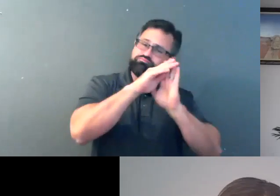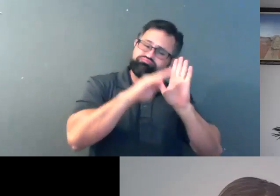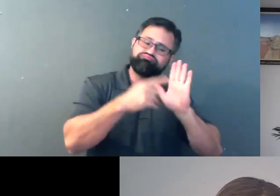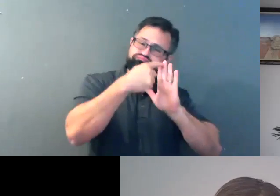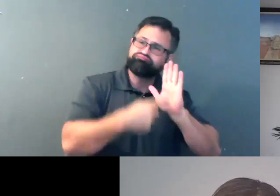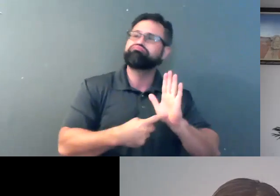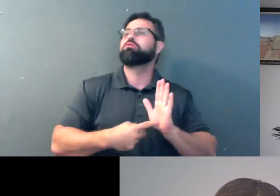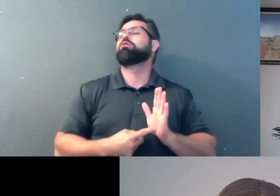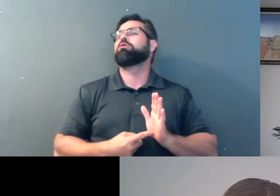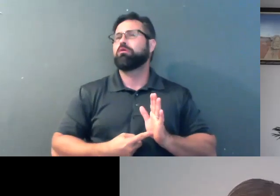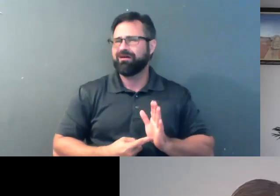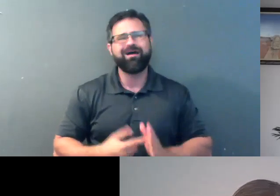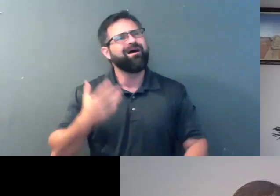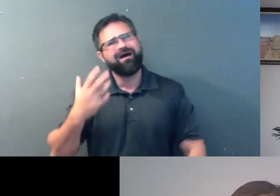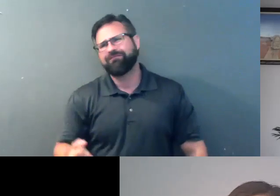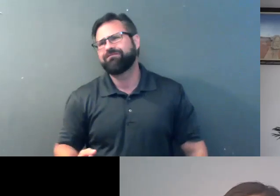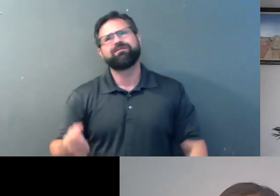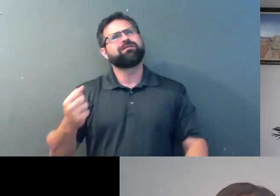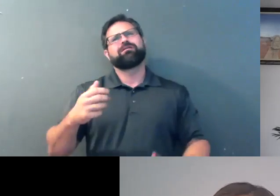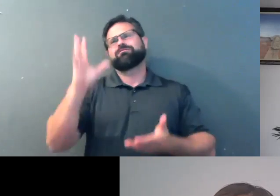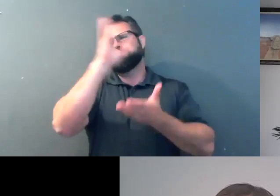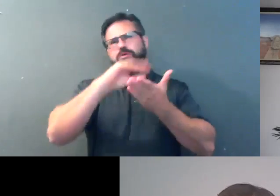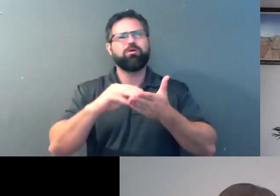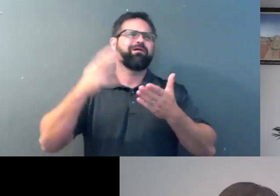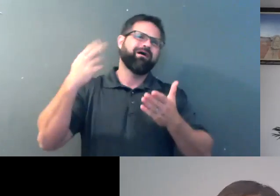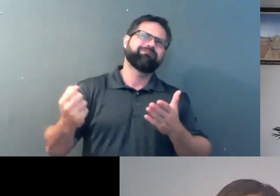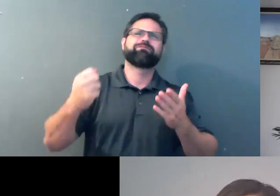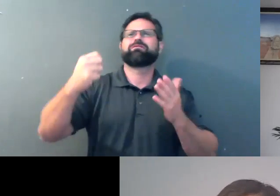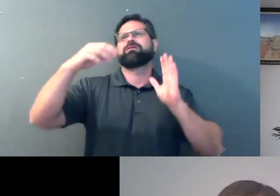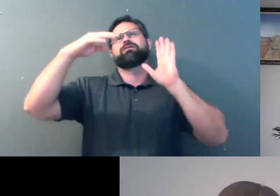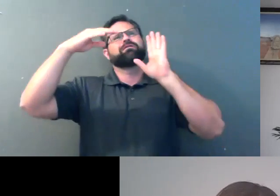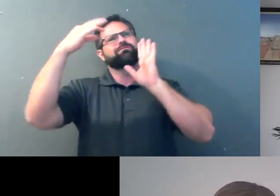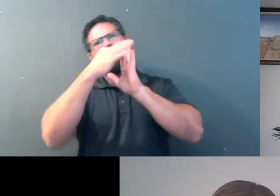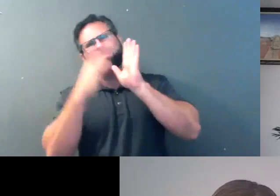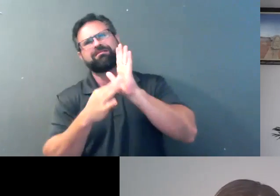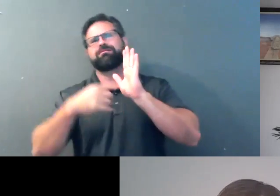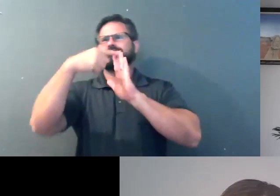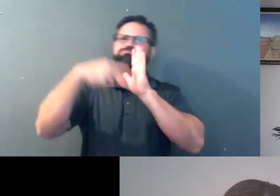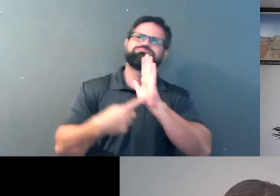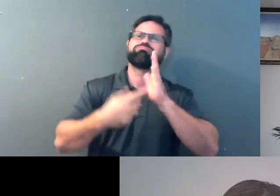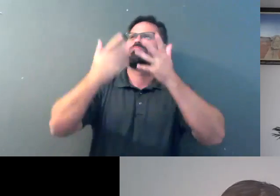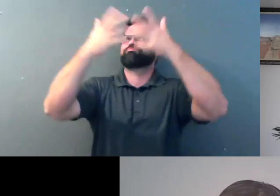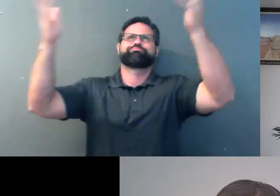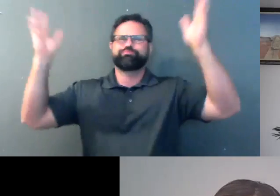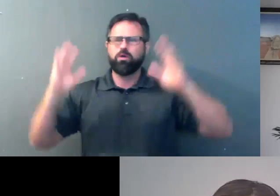other normative frameworks but um not not necessarily just from the reference group point on